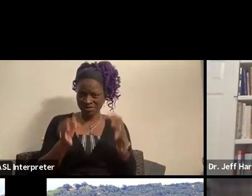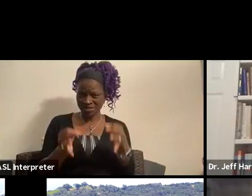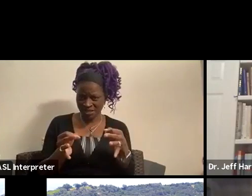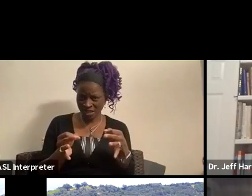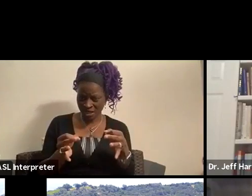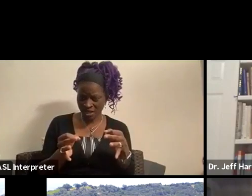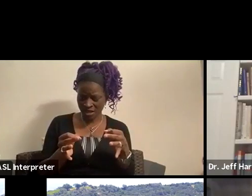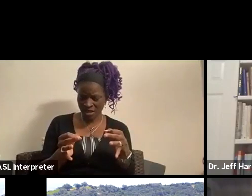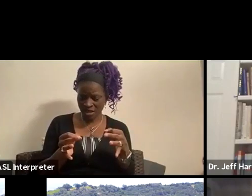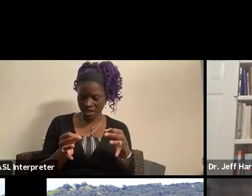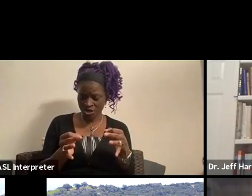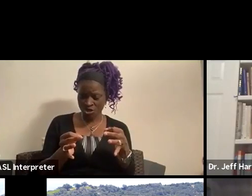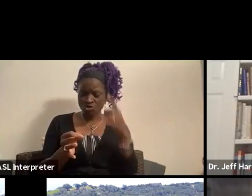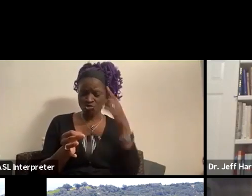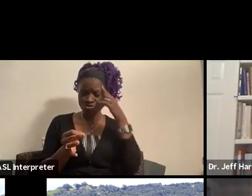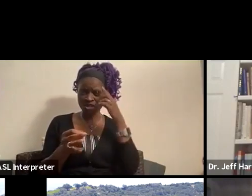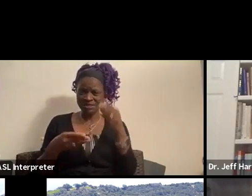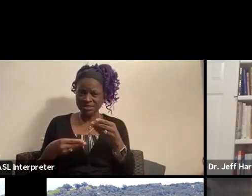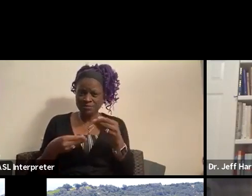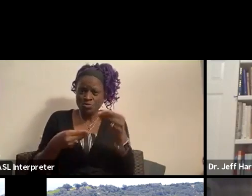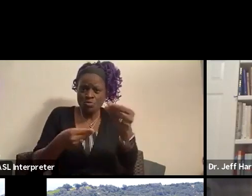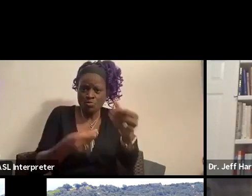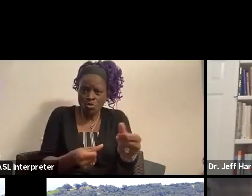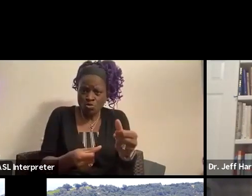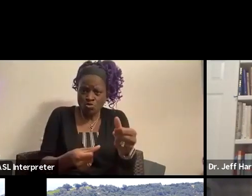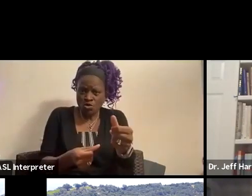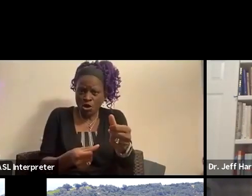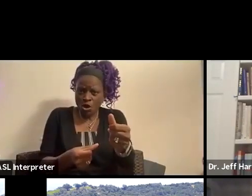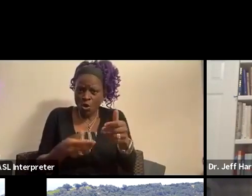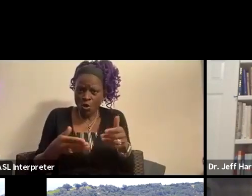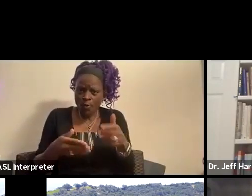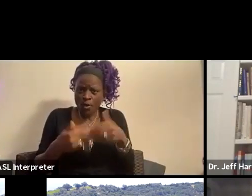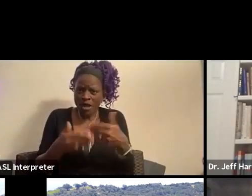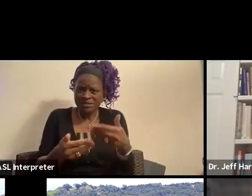is there a smooth way? I wasn't quite sure. Yeah, I mean, just from a medical